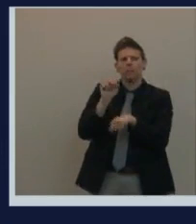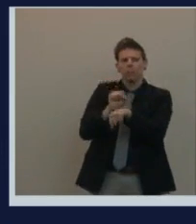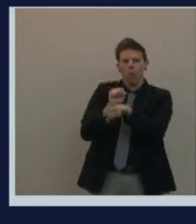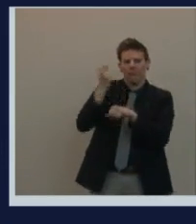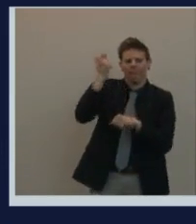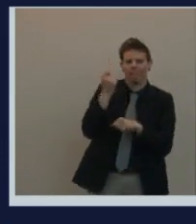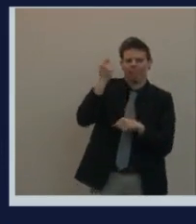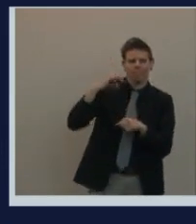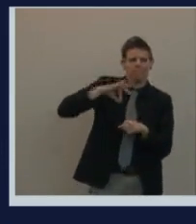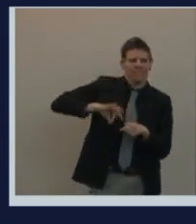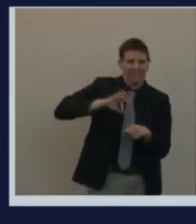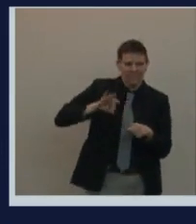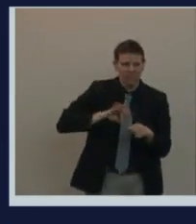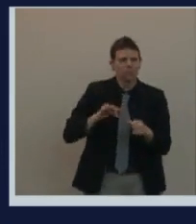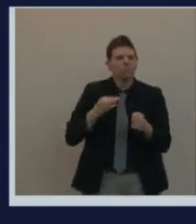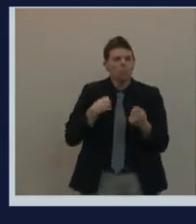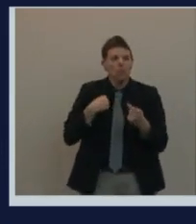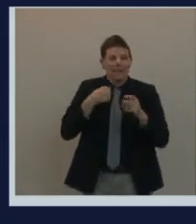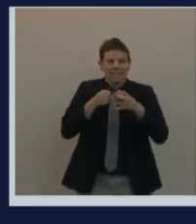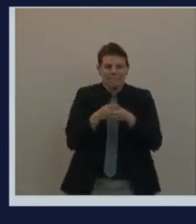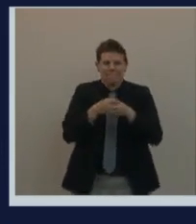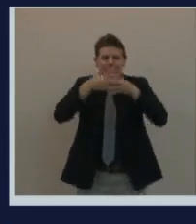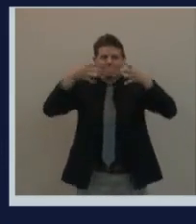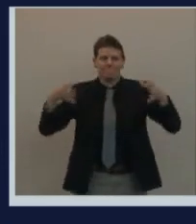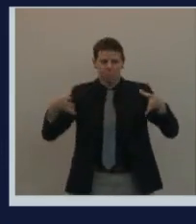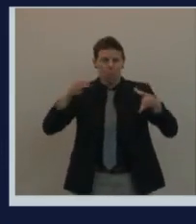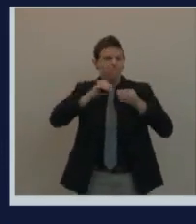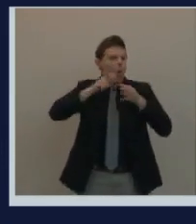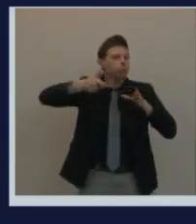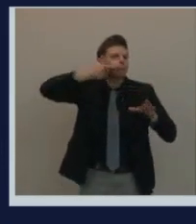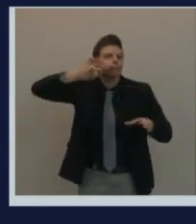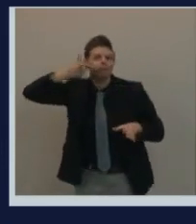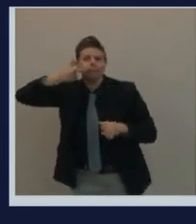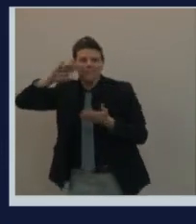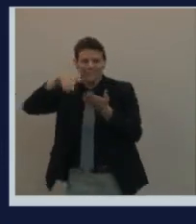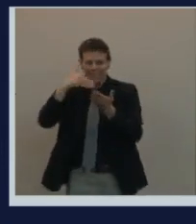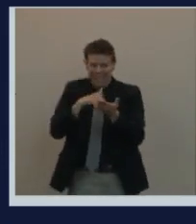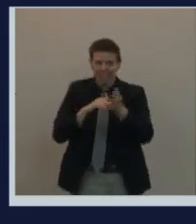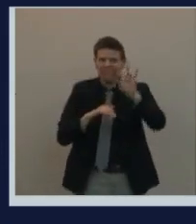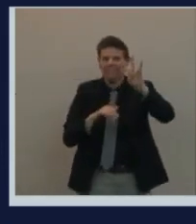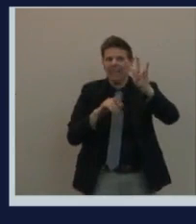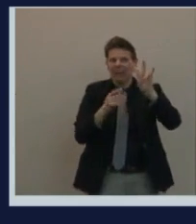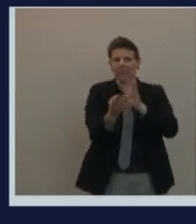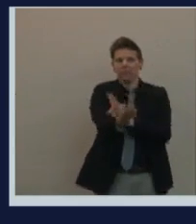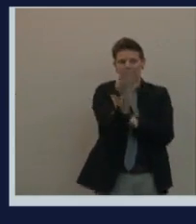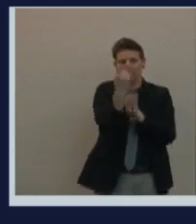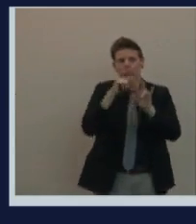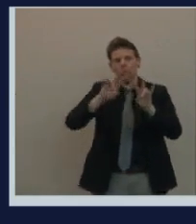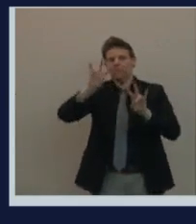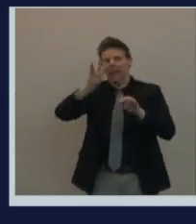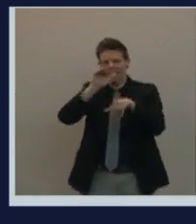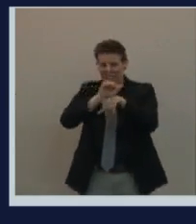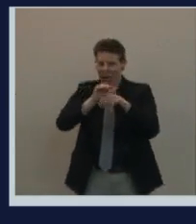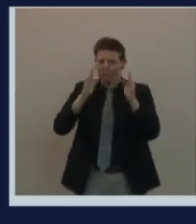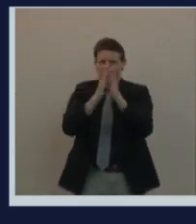THIS IS THE DEPARTMENT THAT PROVIDES UNEMPLOYMENT BENEFITS. I WANT TO TALK ABOUT WHAT WE HAVE DONE.